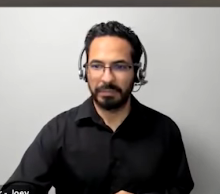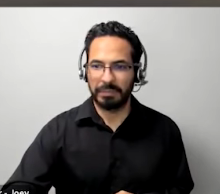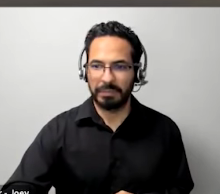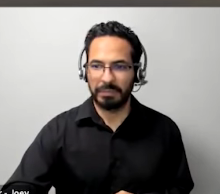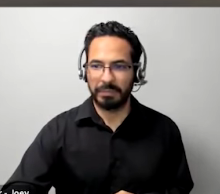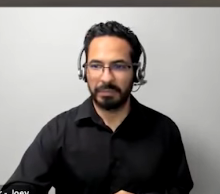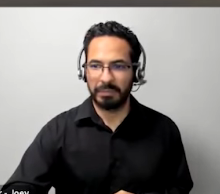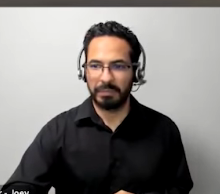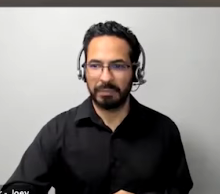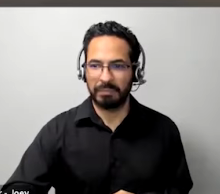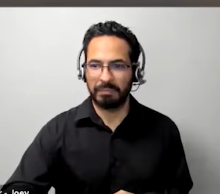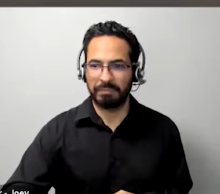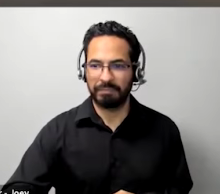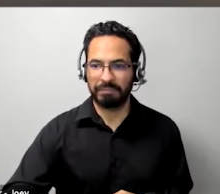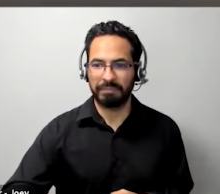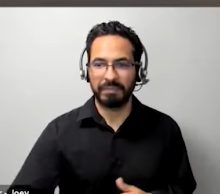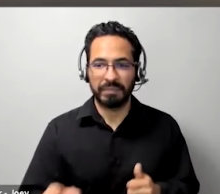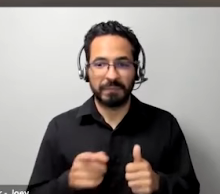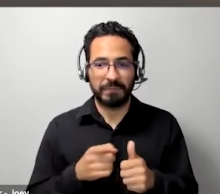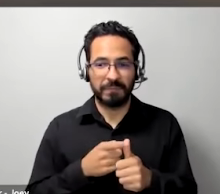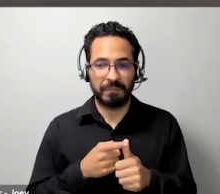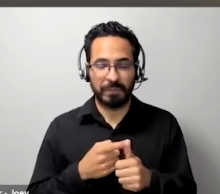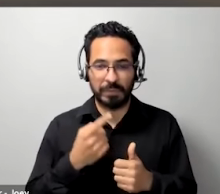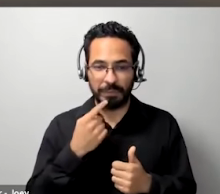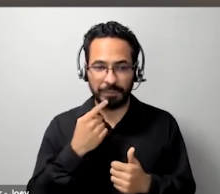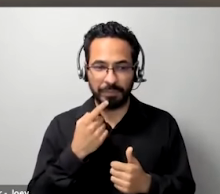entering the accessibility field can be tough,